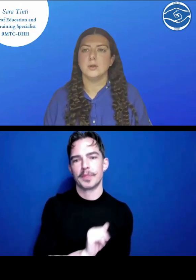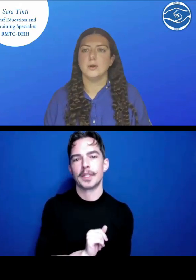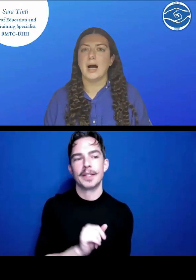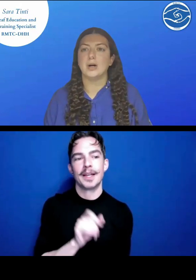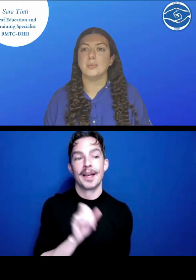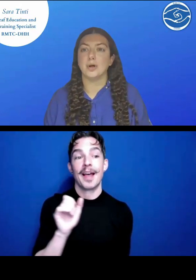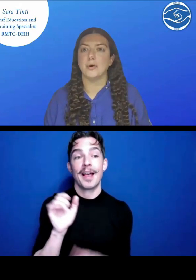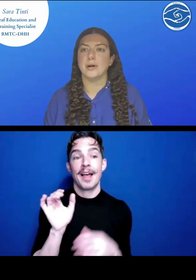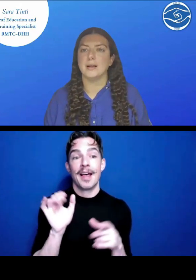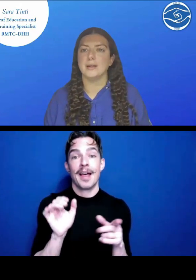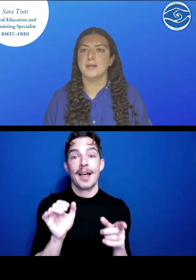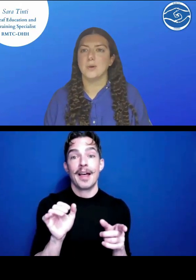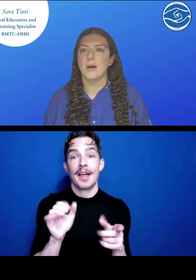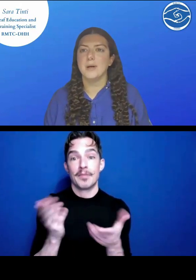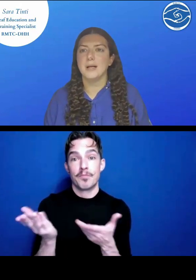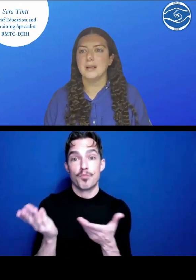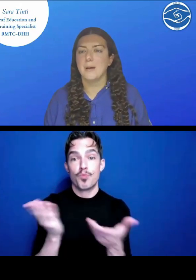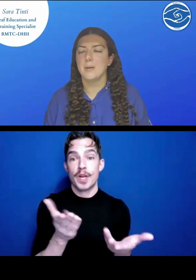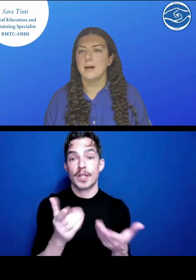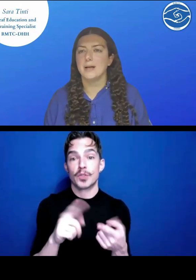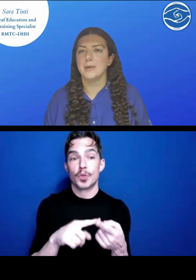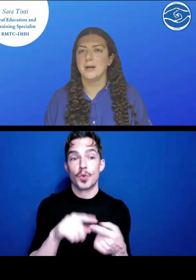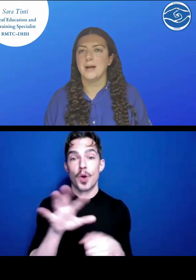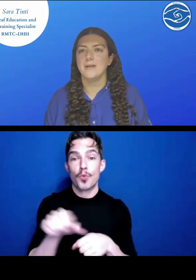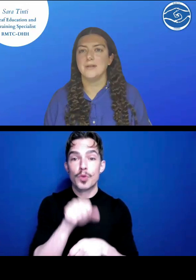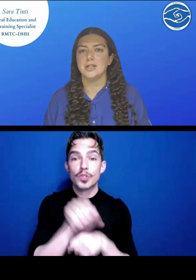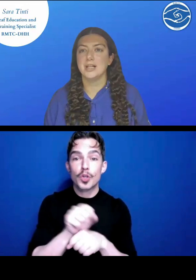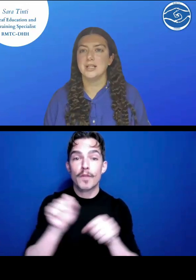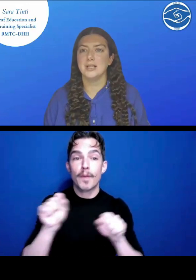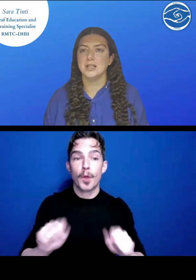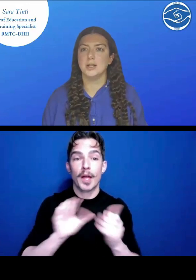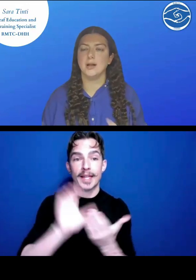to our bookable calendar. So, I'm going to click on the button up here. I've even changed it this